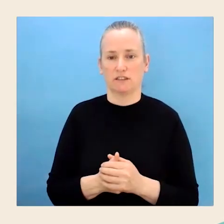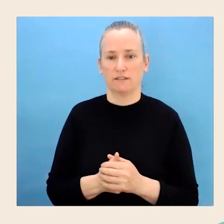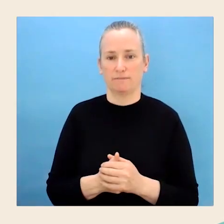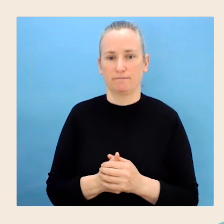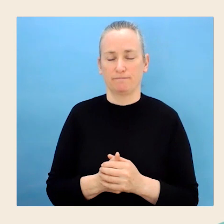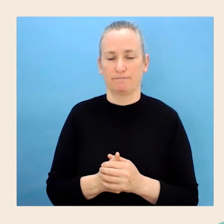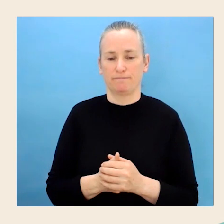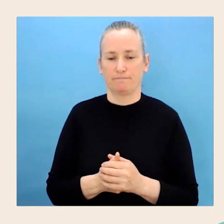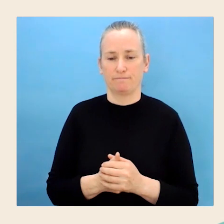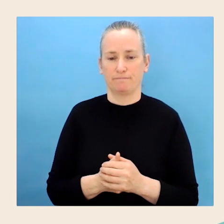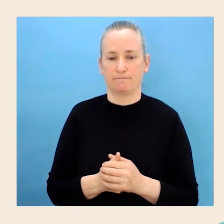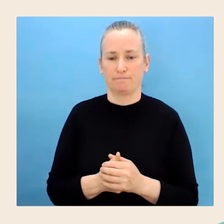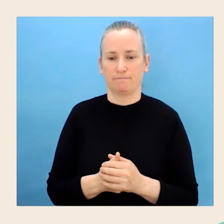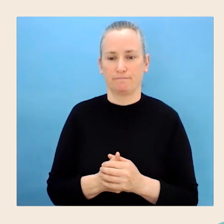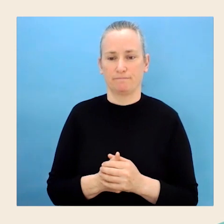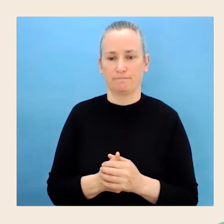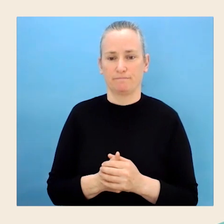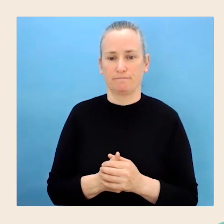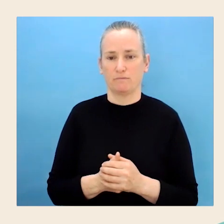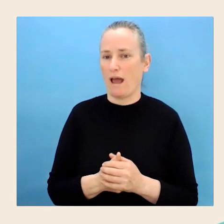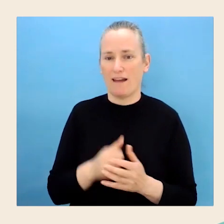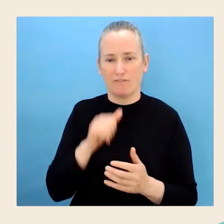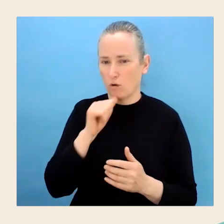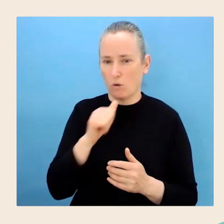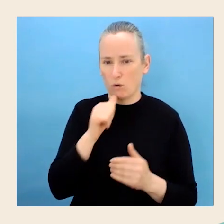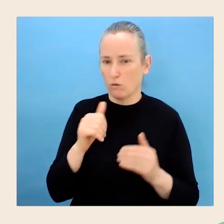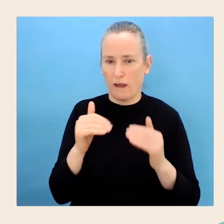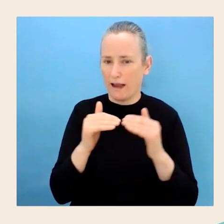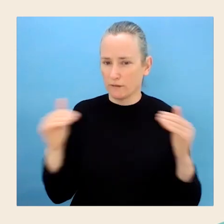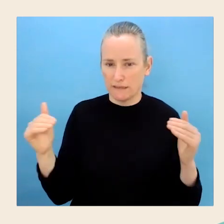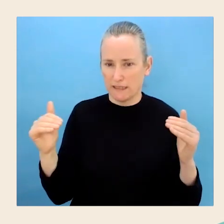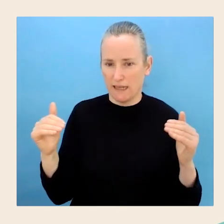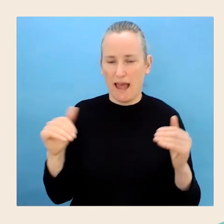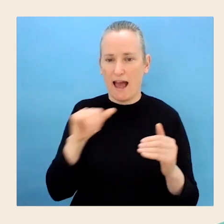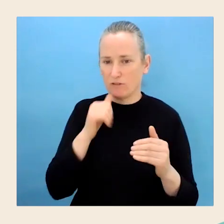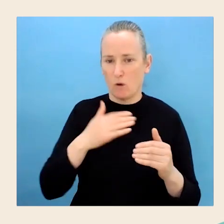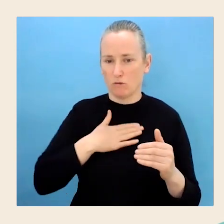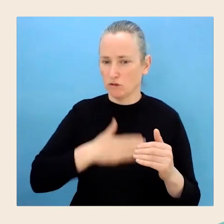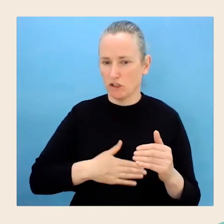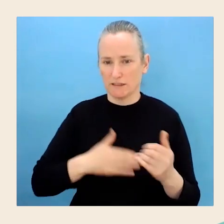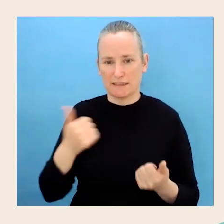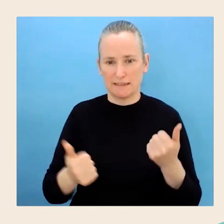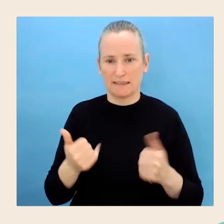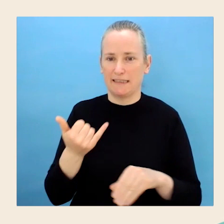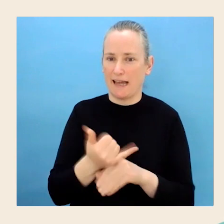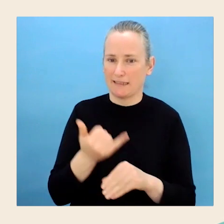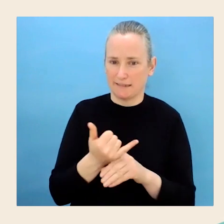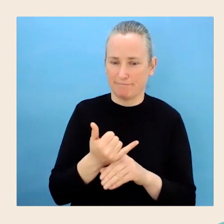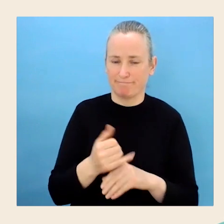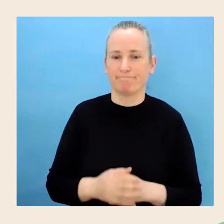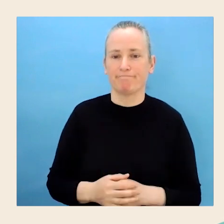we don't have equity or justice, just yet. And if I could just jump back and pitch in